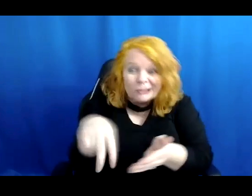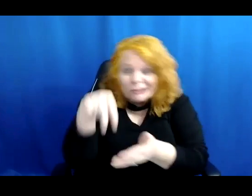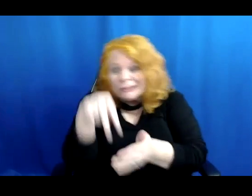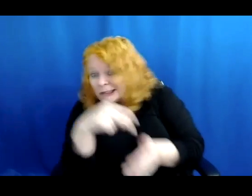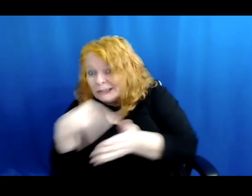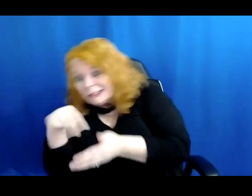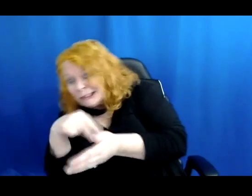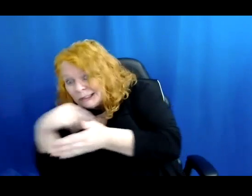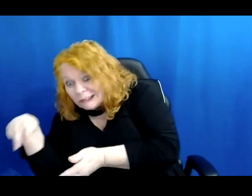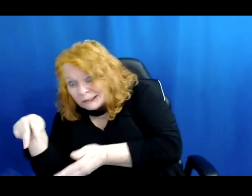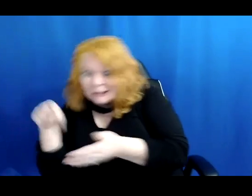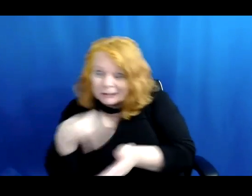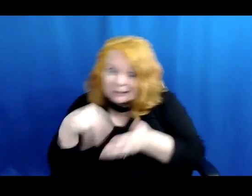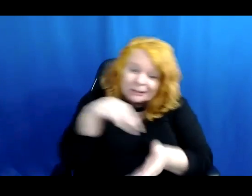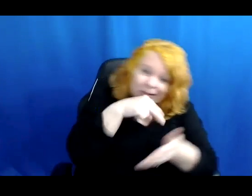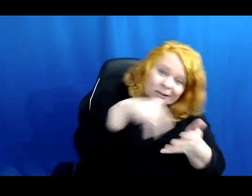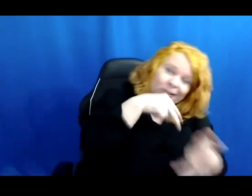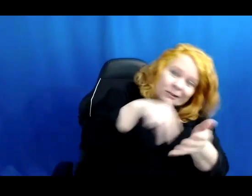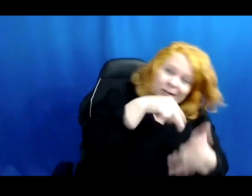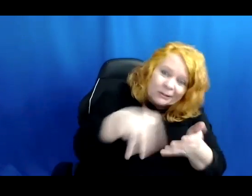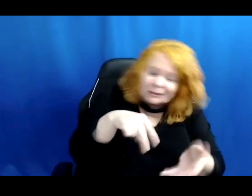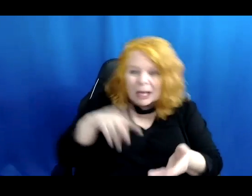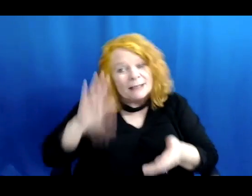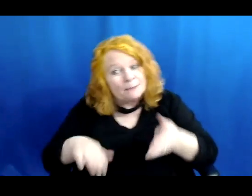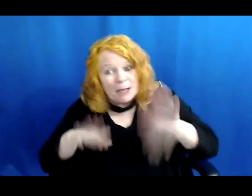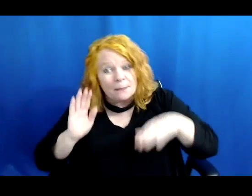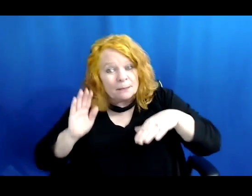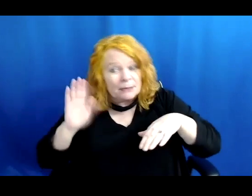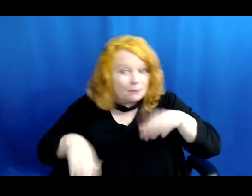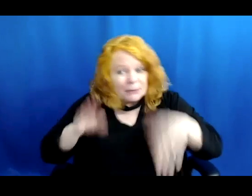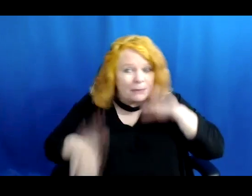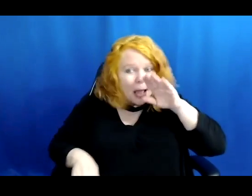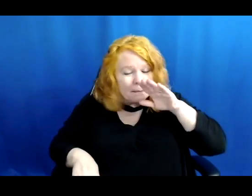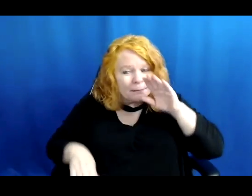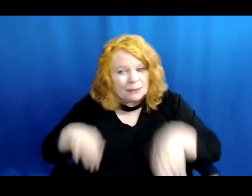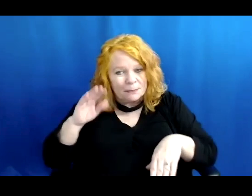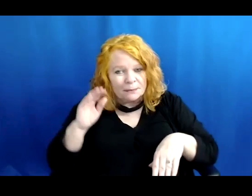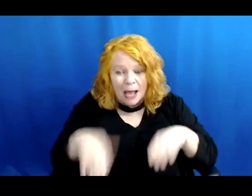jiggy, jiggy jiggy jiggy jiggy jig with a tip, tap, tippity tap, tip tap, tip, tap he